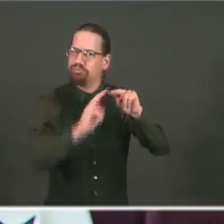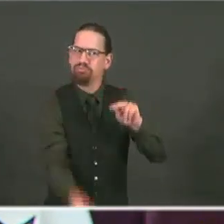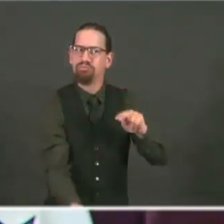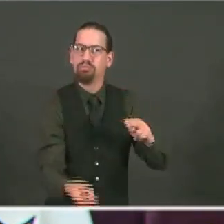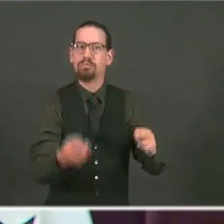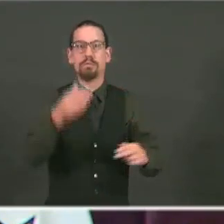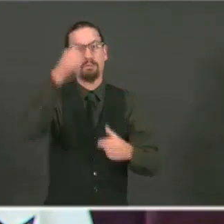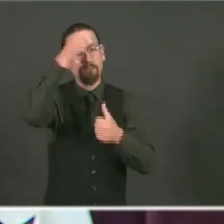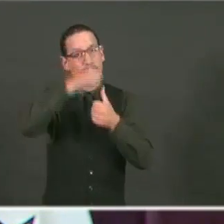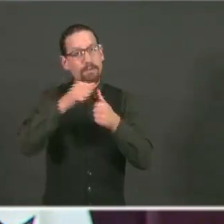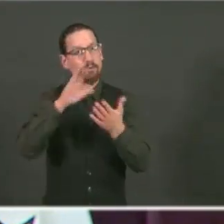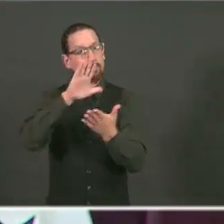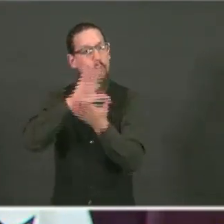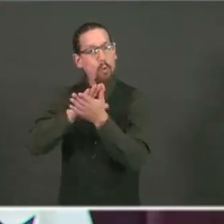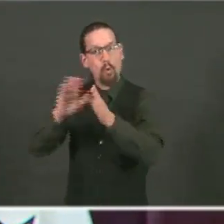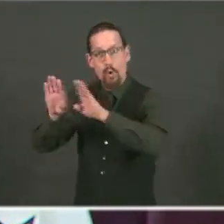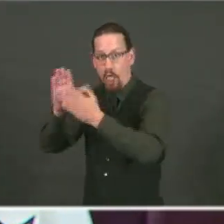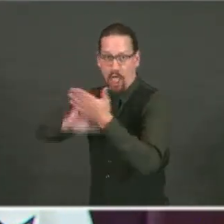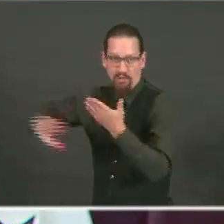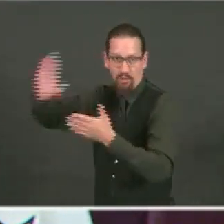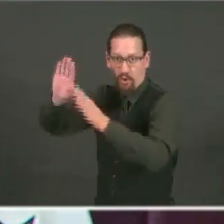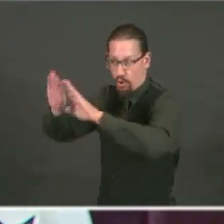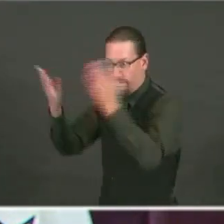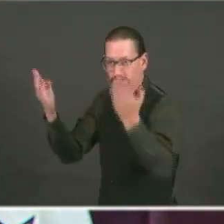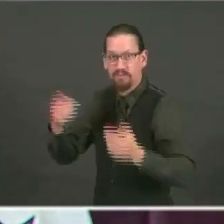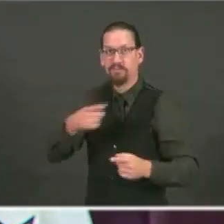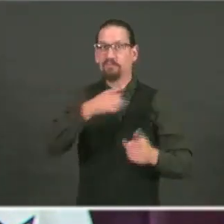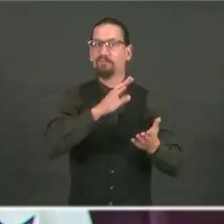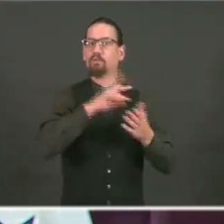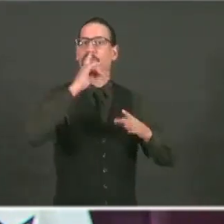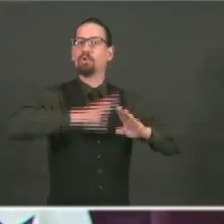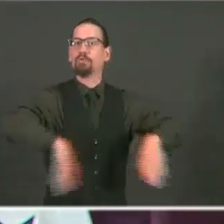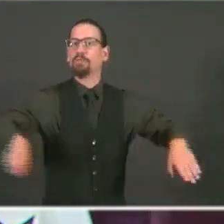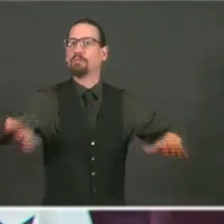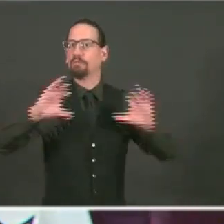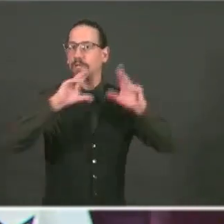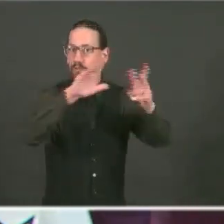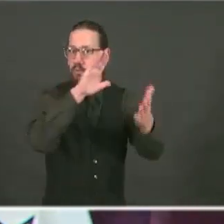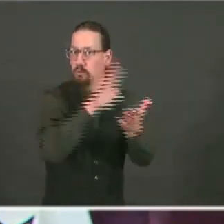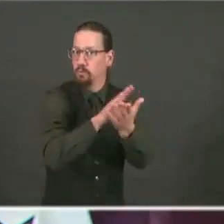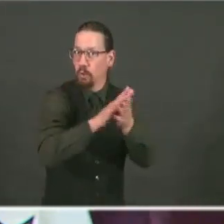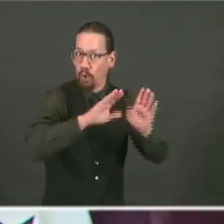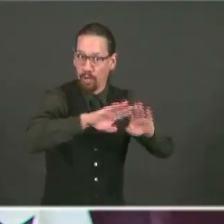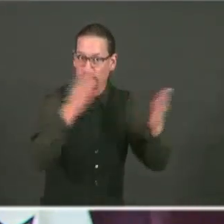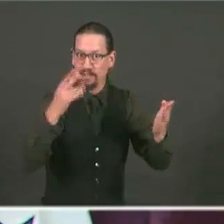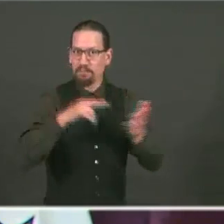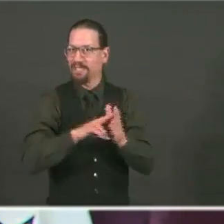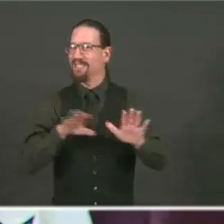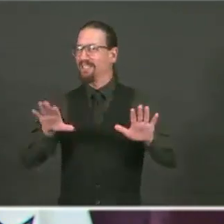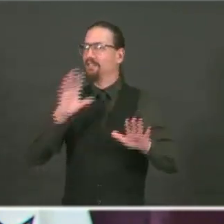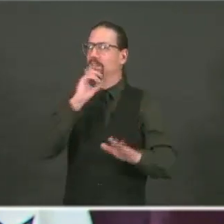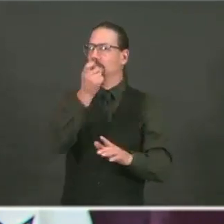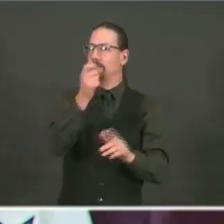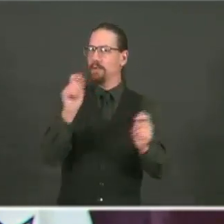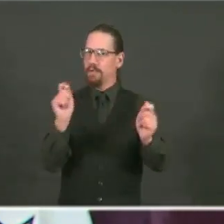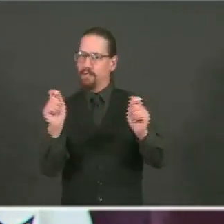I'M GOING TO TALK ABOUT THAT FURTHER IN A MINUTE. WITH RESPECT TO THE SCHOOLS I